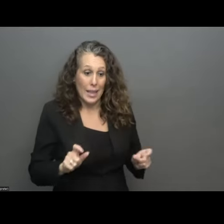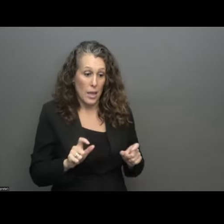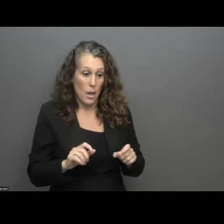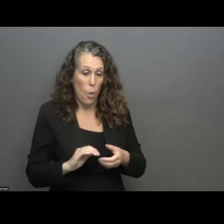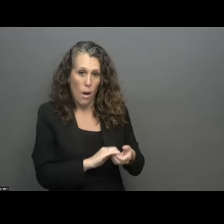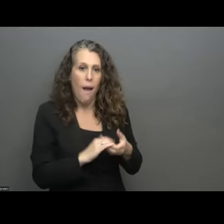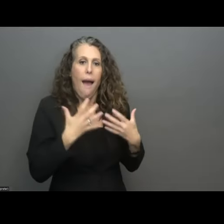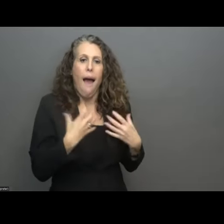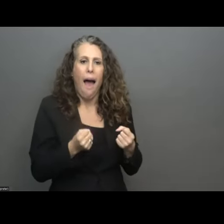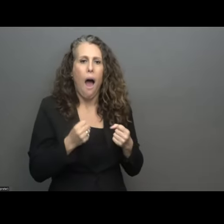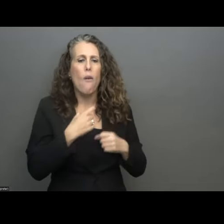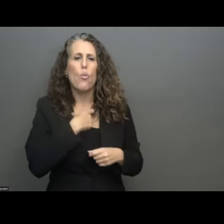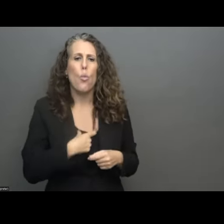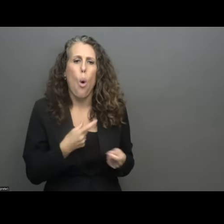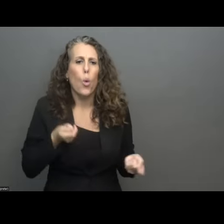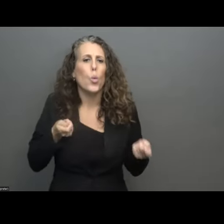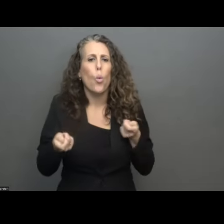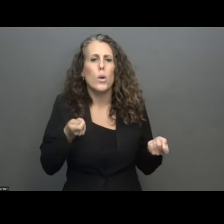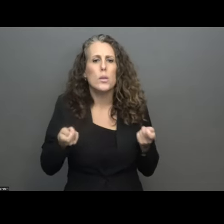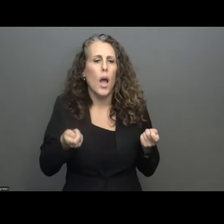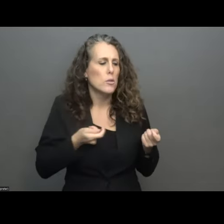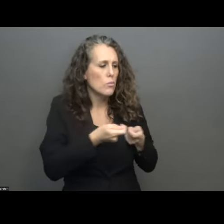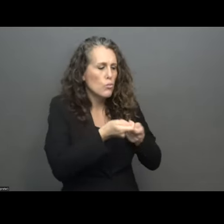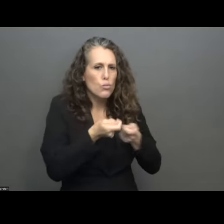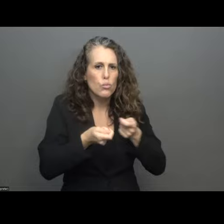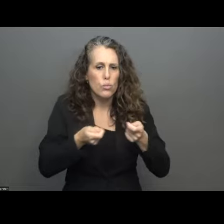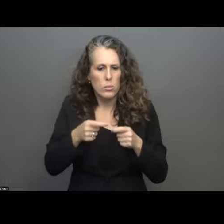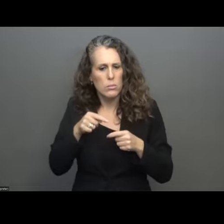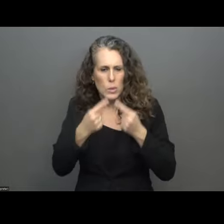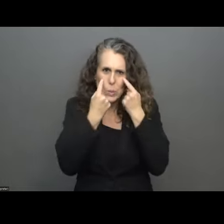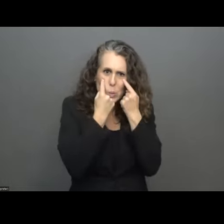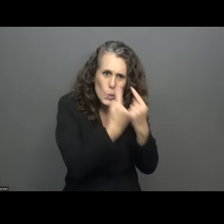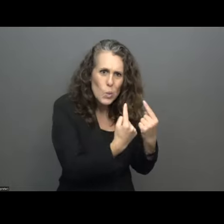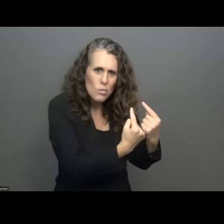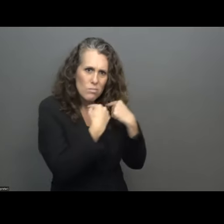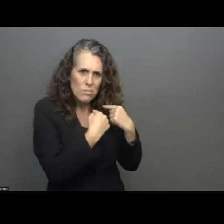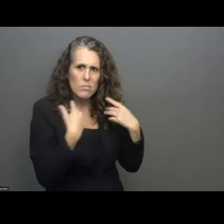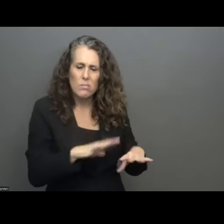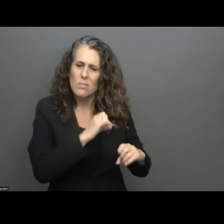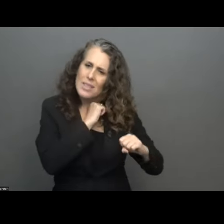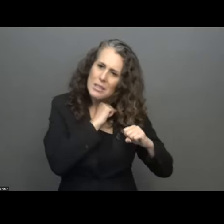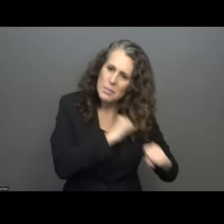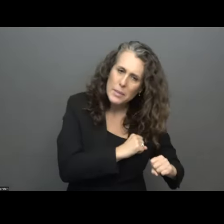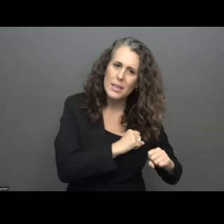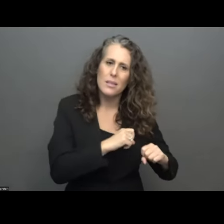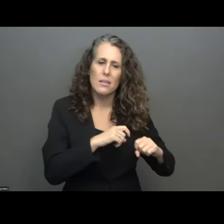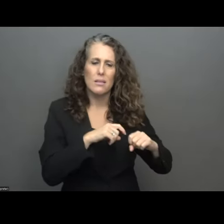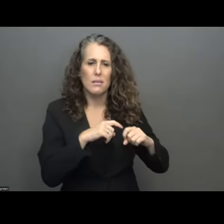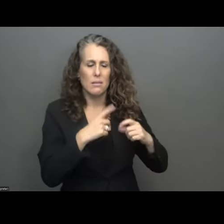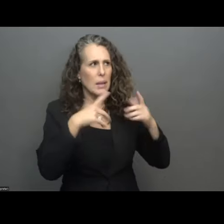the local visitor Please let me say this position, due to the to the evaluation is a checklist.